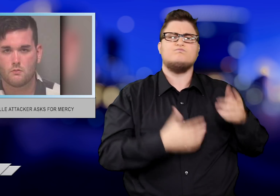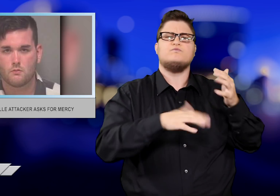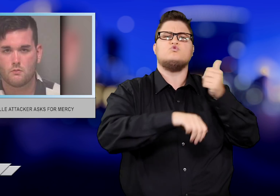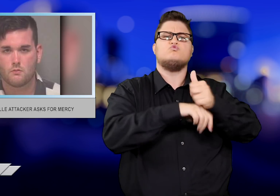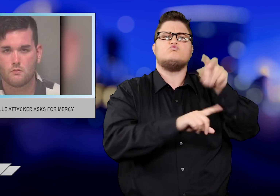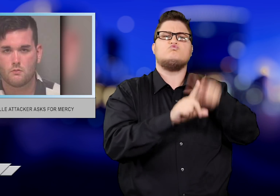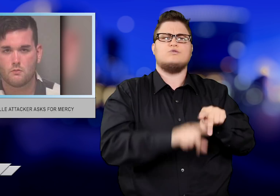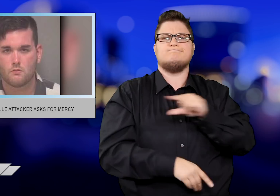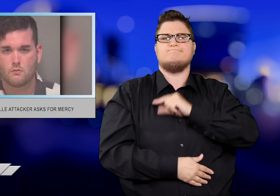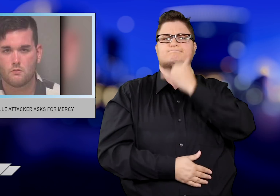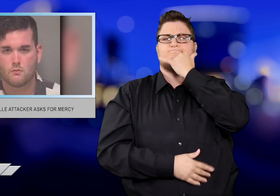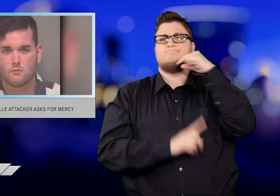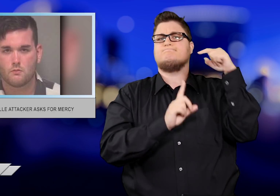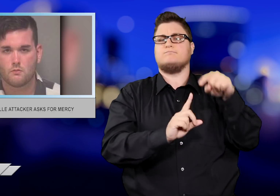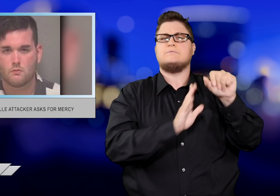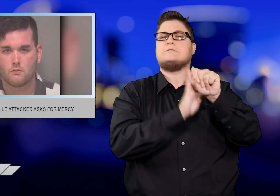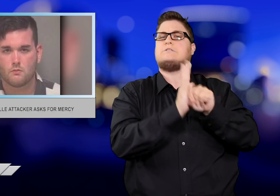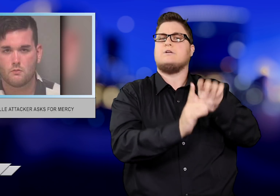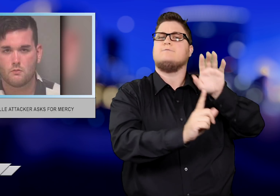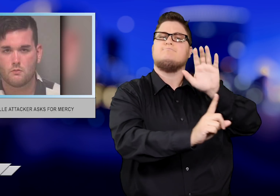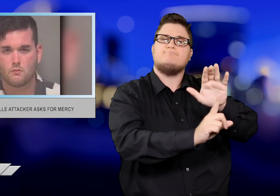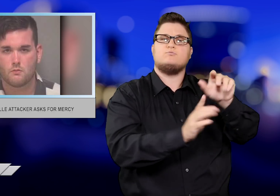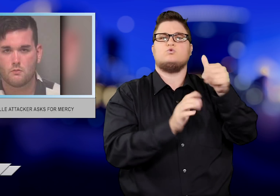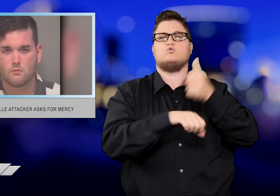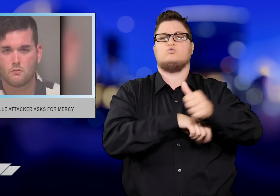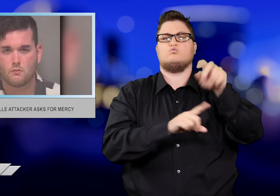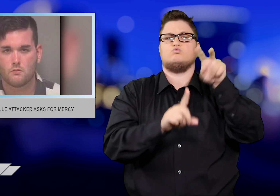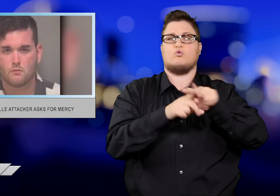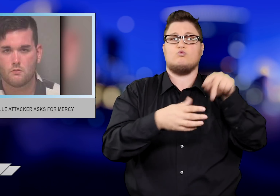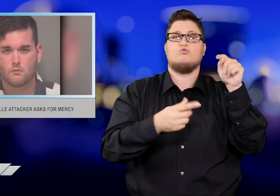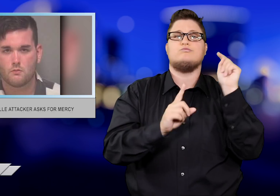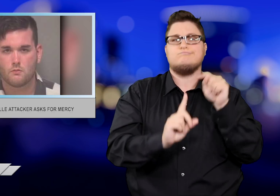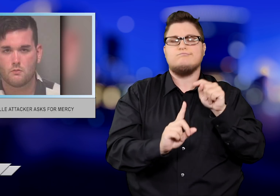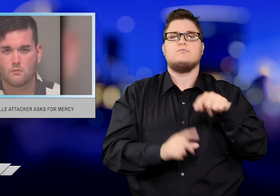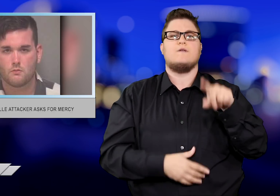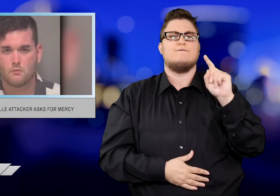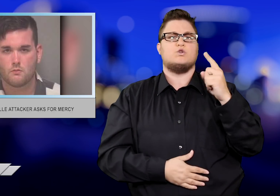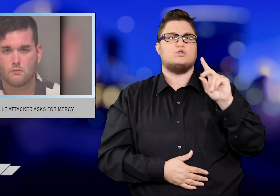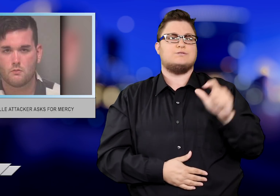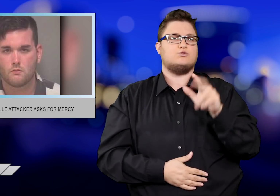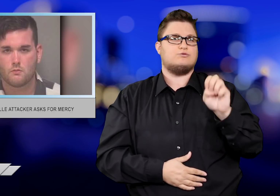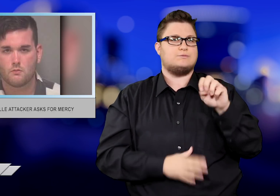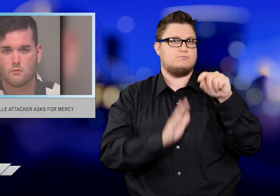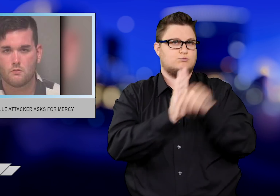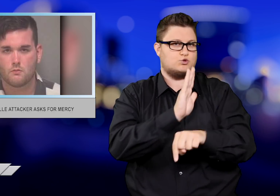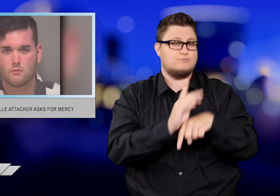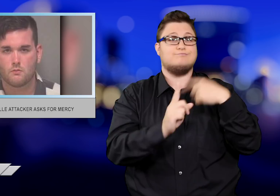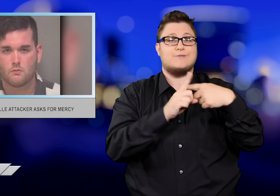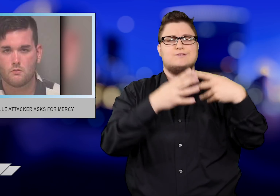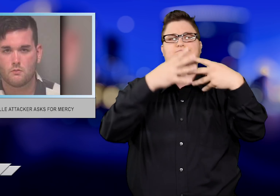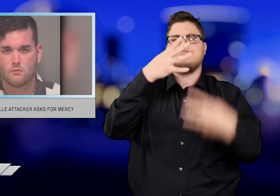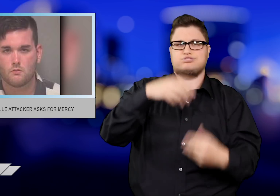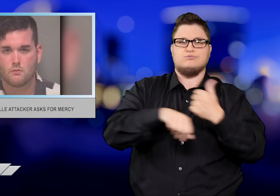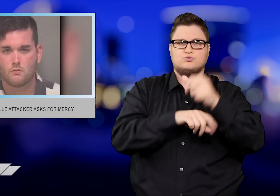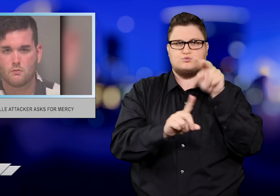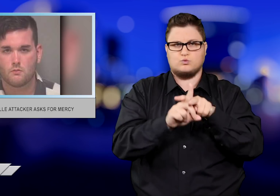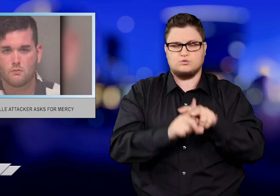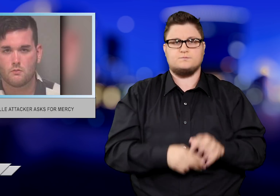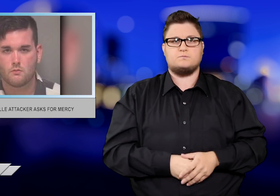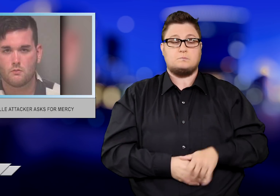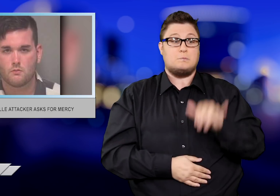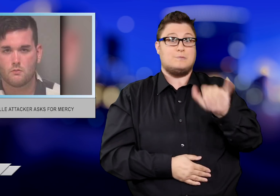He was convicted on state charges of first-degree murder and other charges.